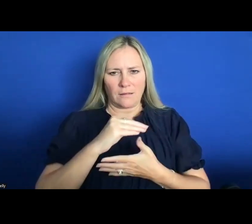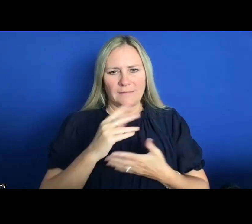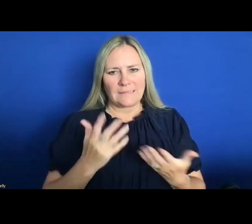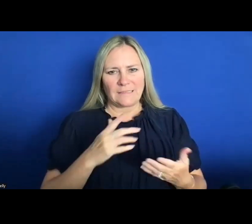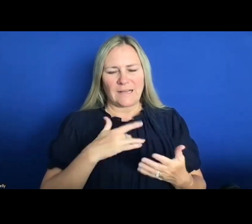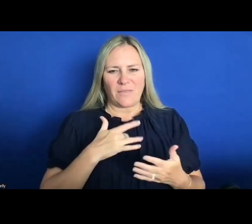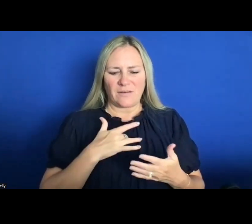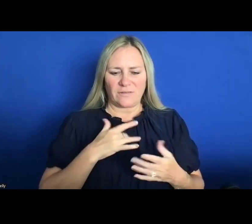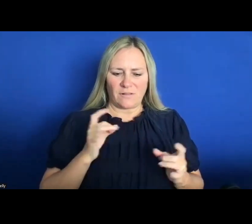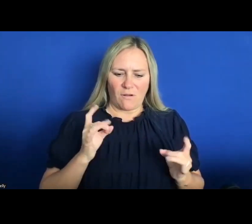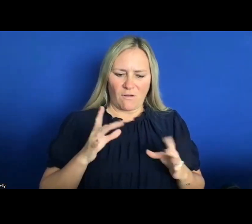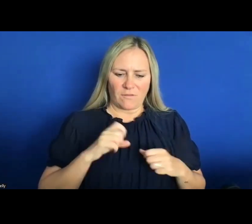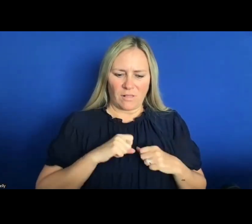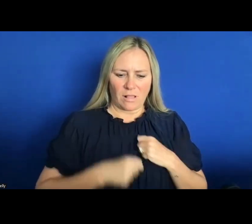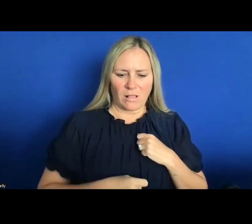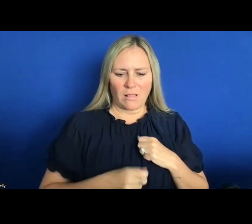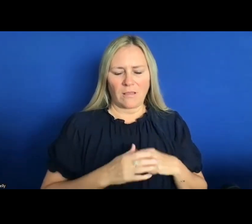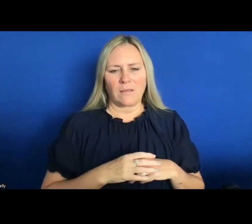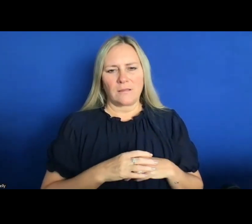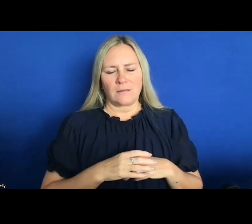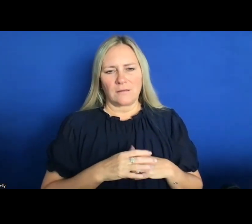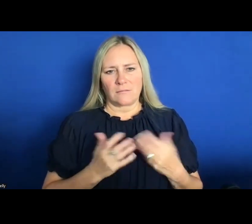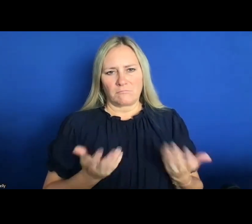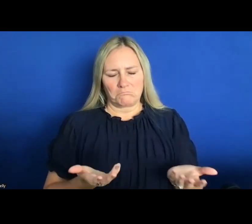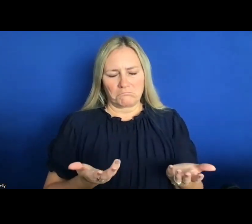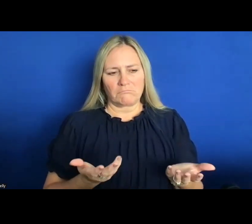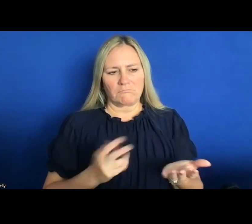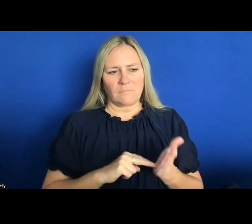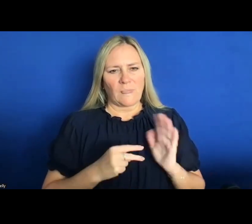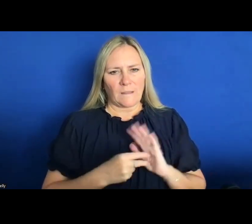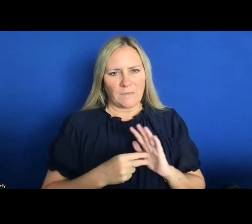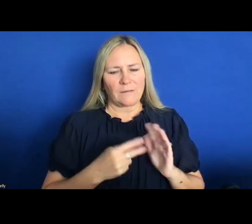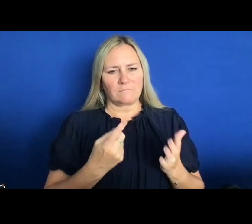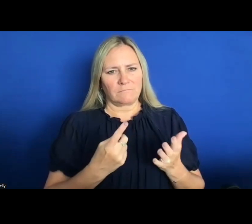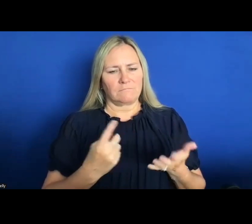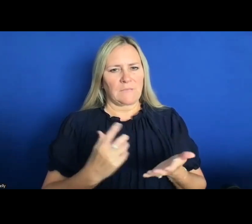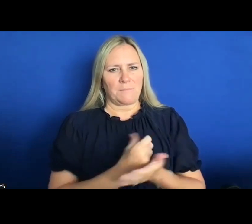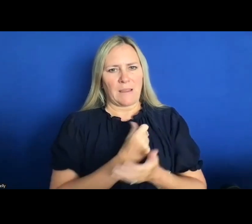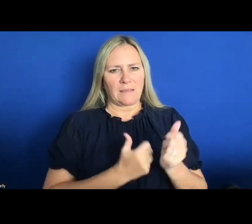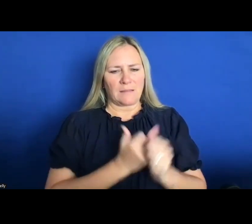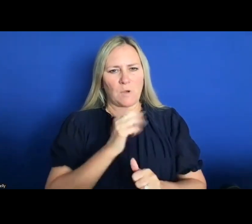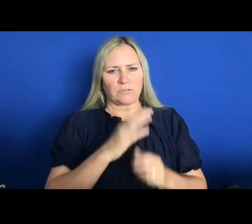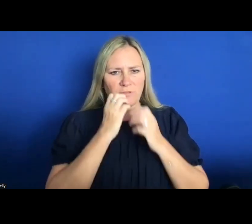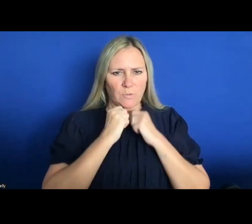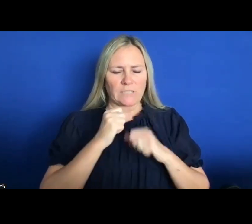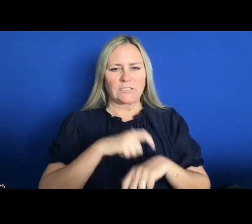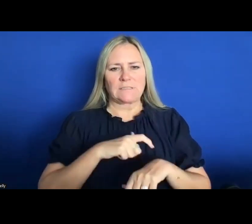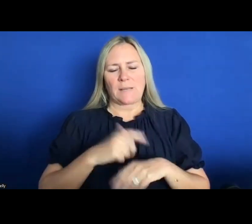just see this as making the most of precious time thank you so much froma we really appreciate you